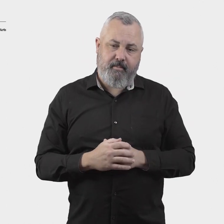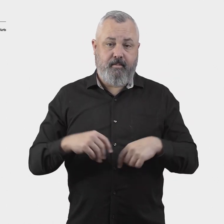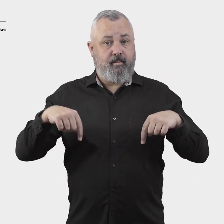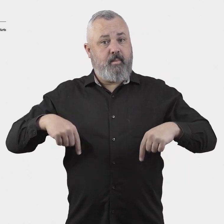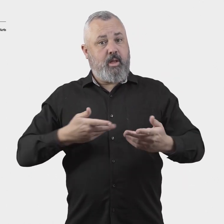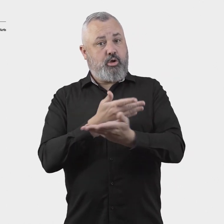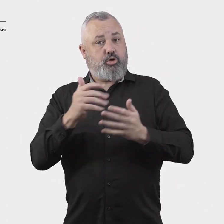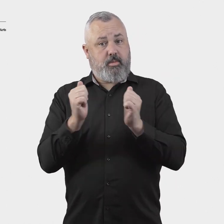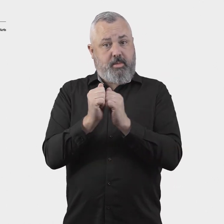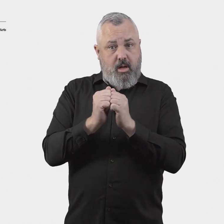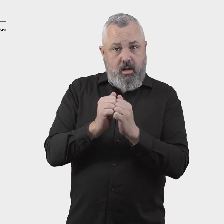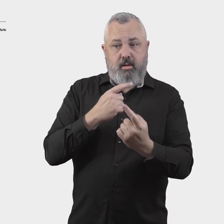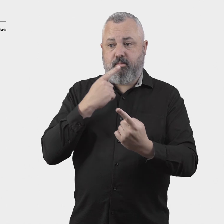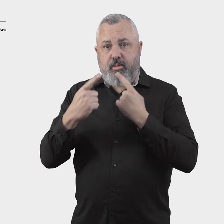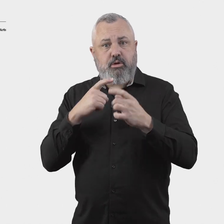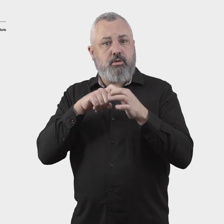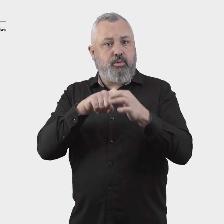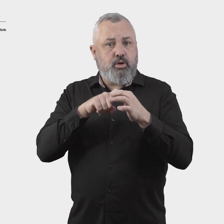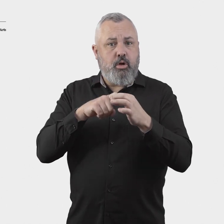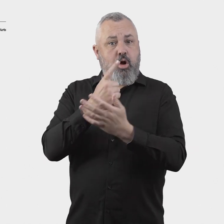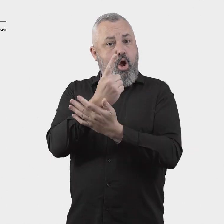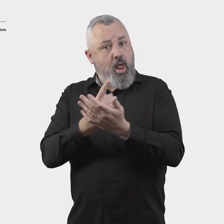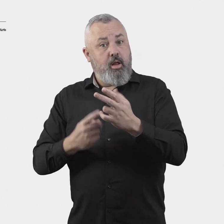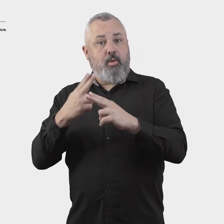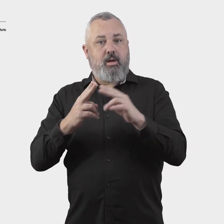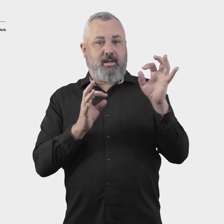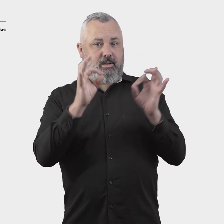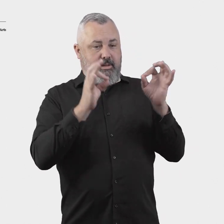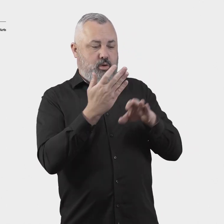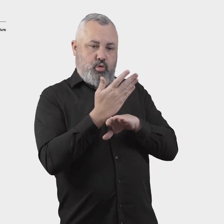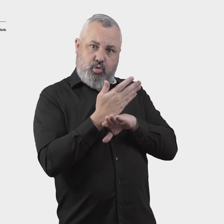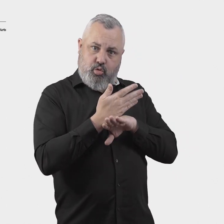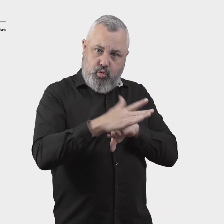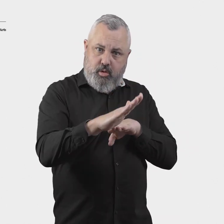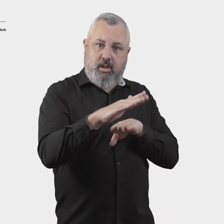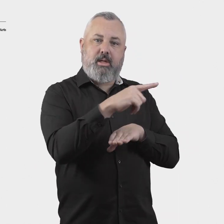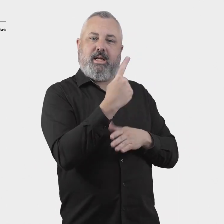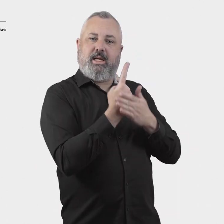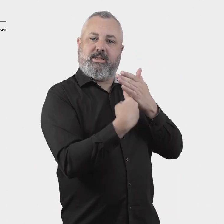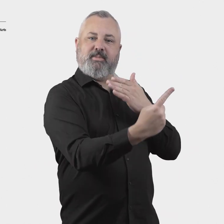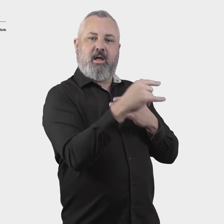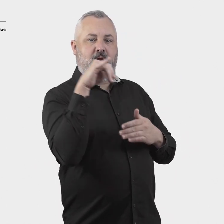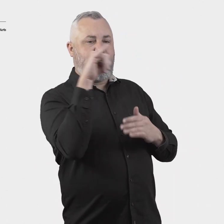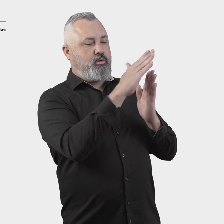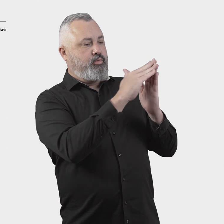The consultation questions posed in this paper relate to the design of the independent, legislated Aviation